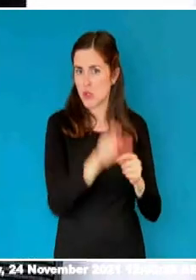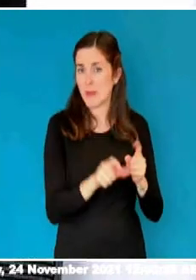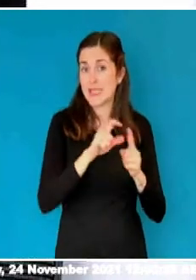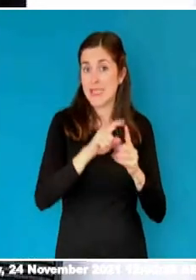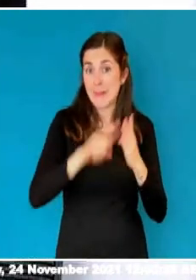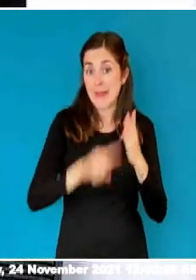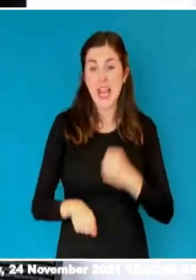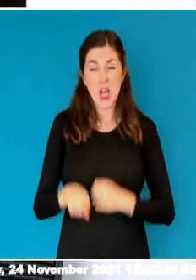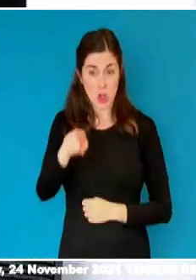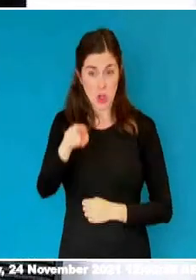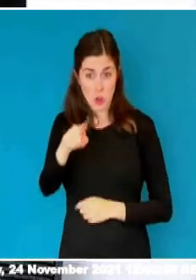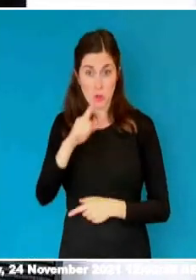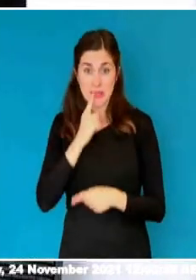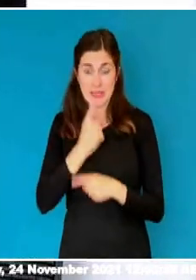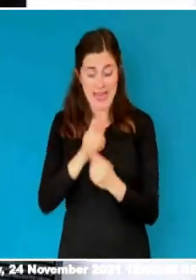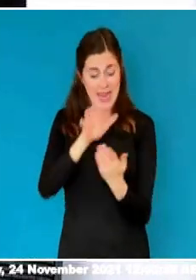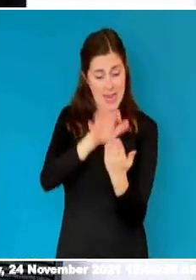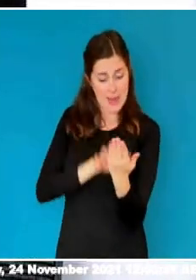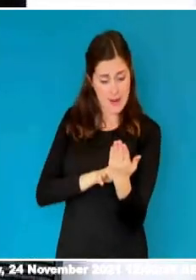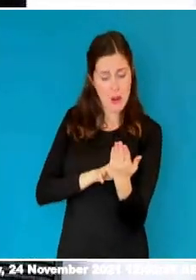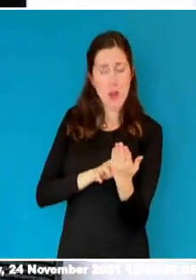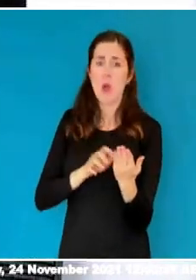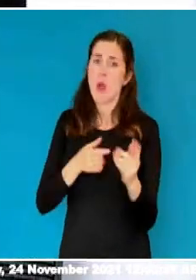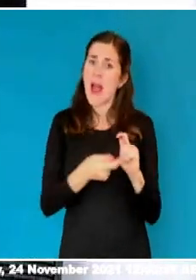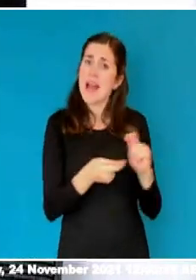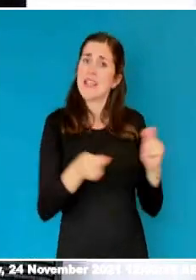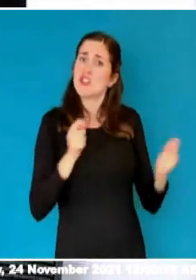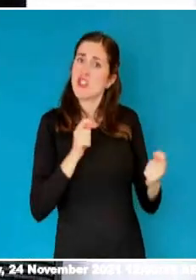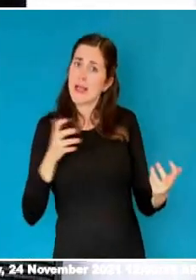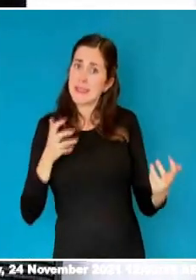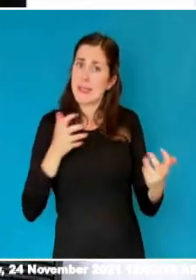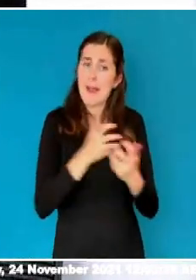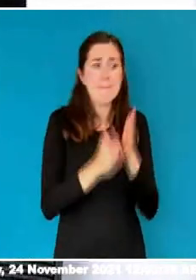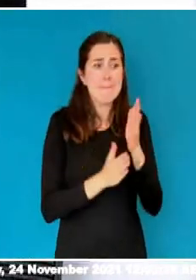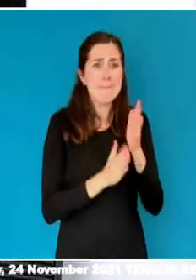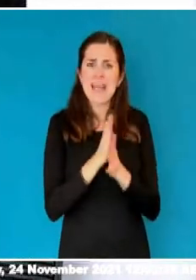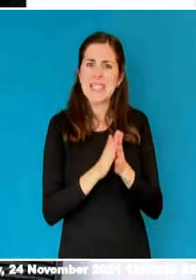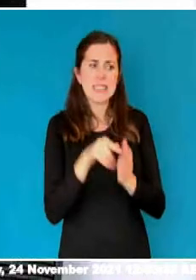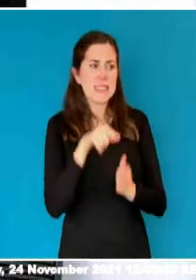are made, as you have said, to minimise the impact of the employee's disability and